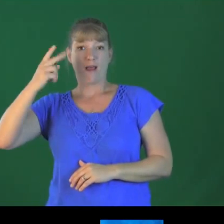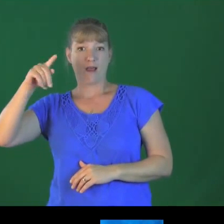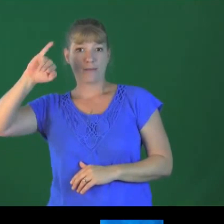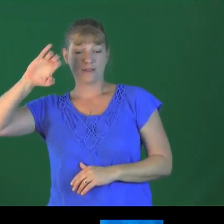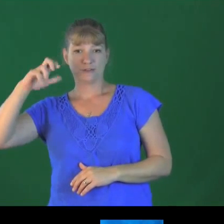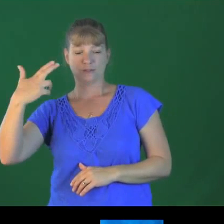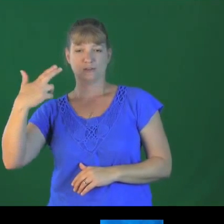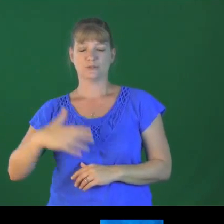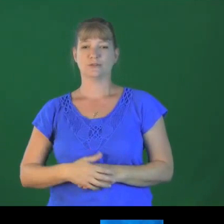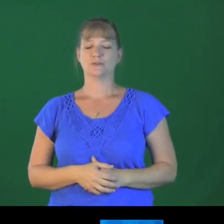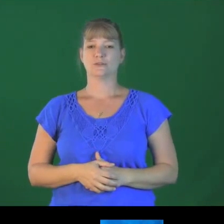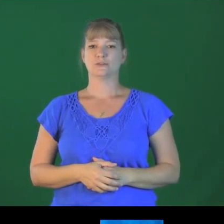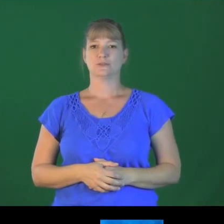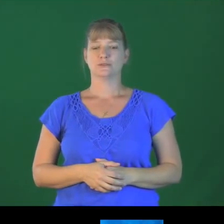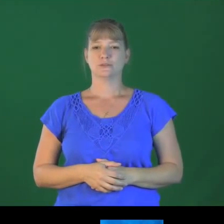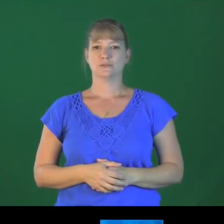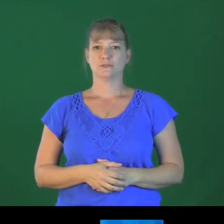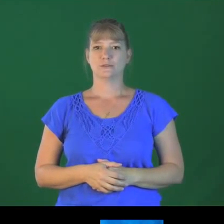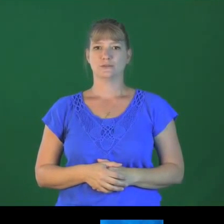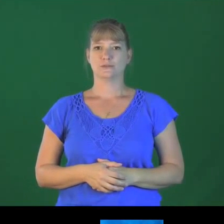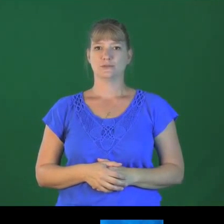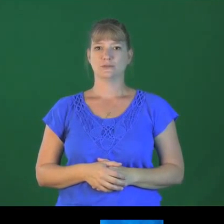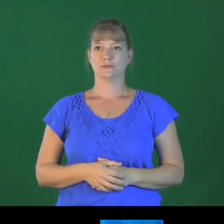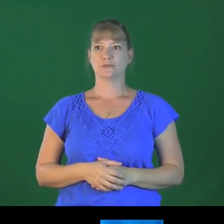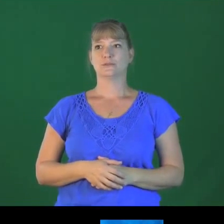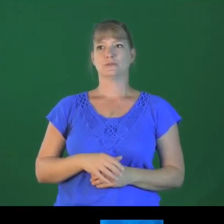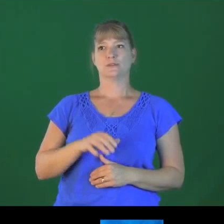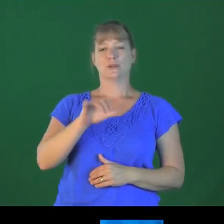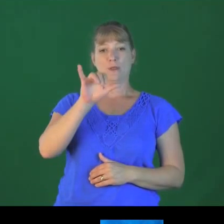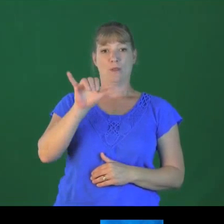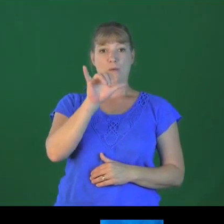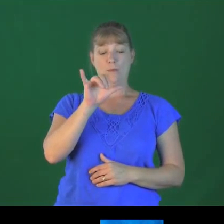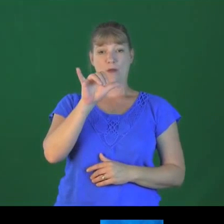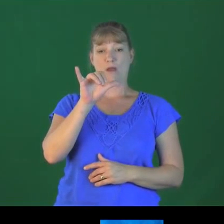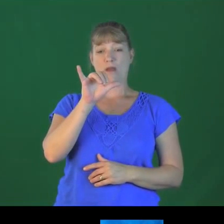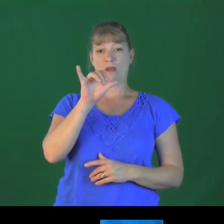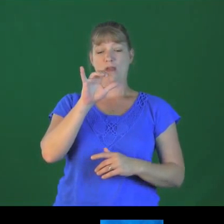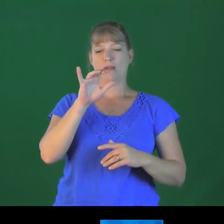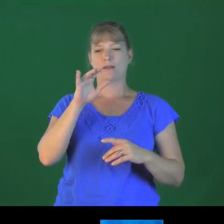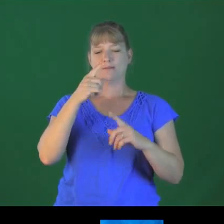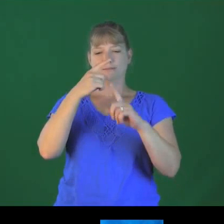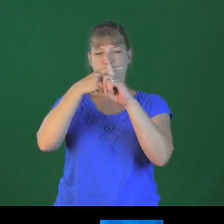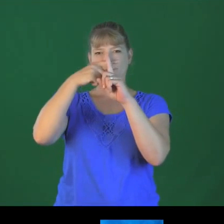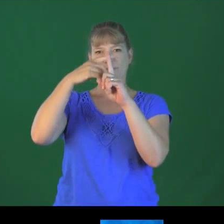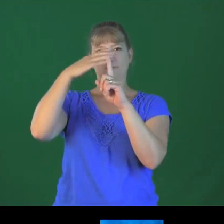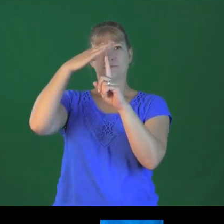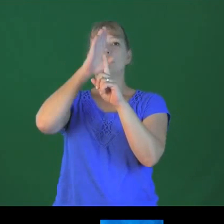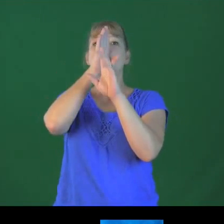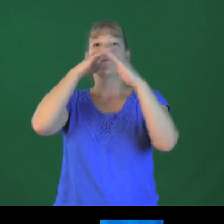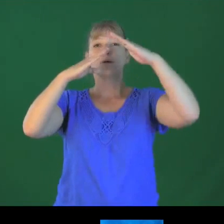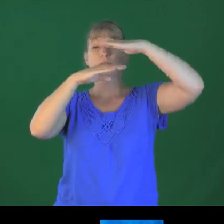On the y-axis of the graph at the top is very quiet sounds